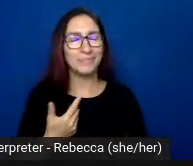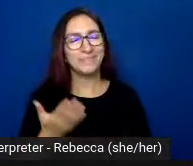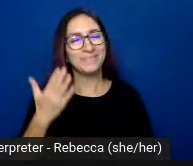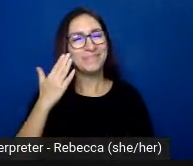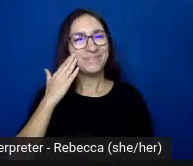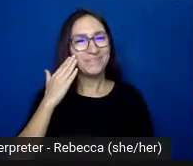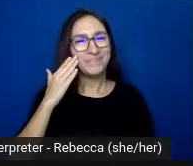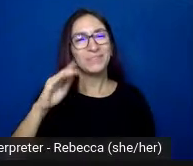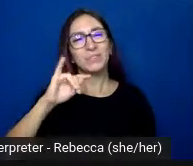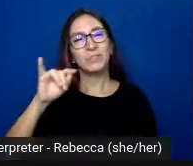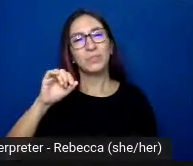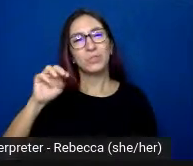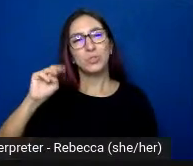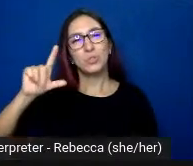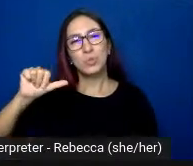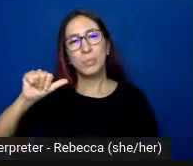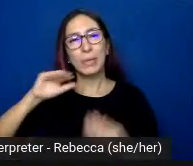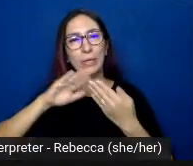translate this to do as I say and not as I do. Joomla